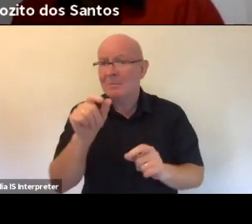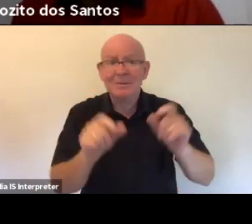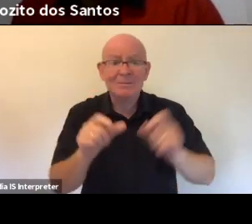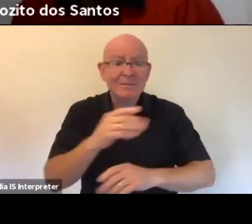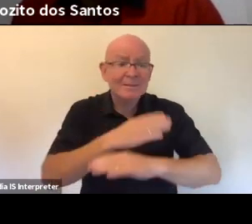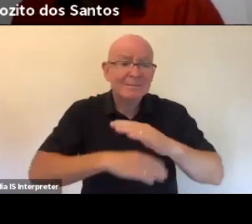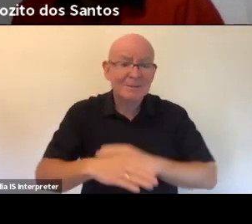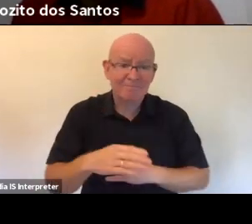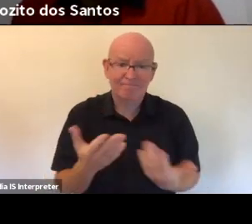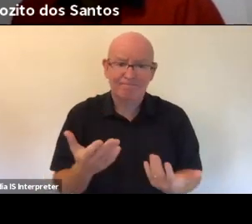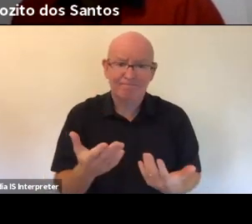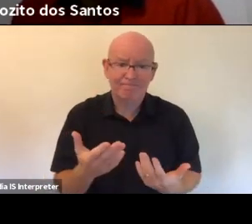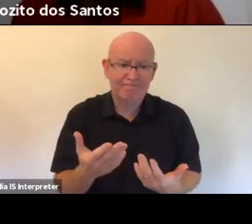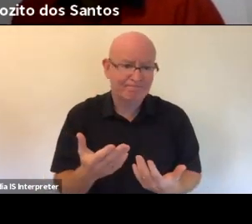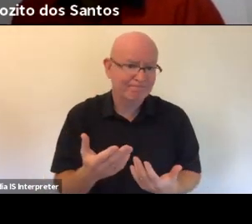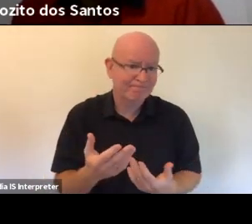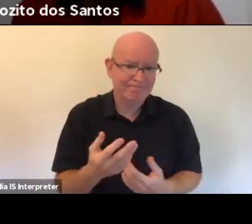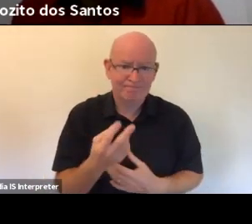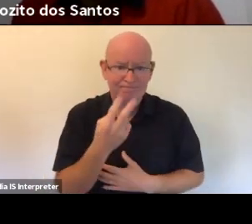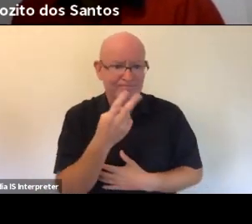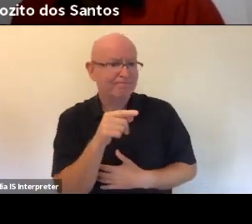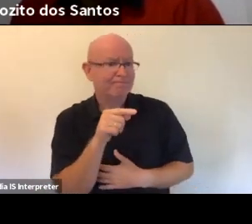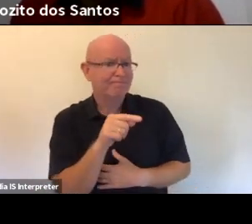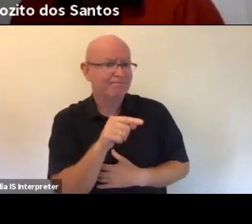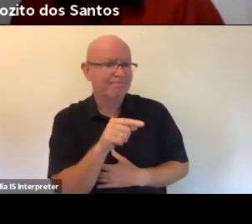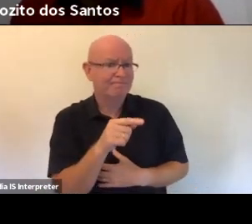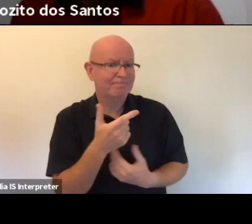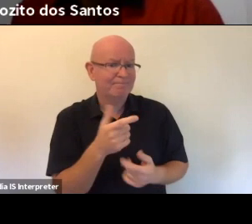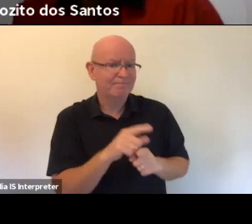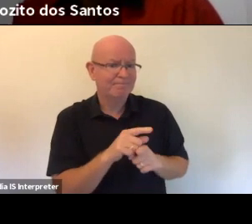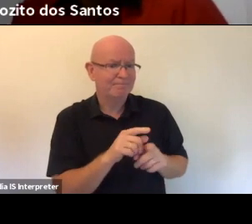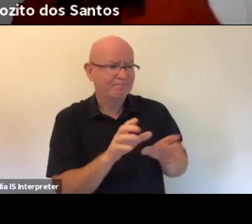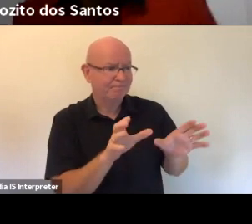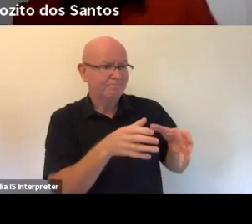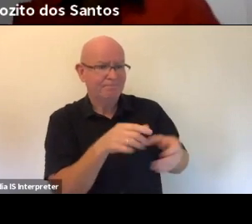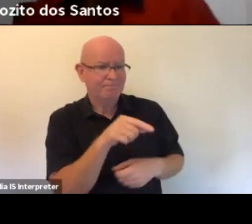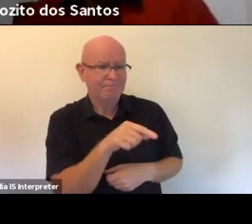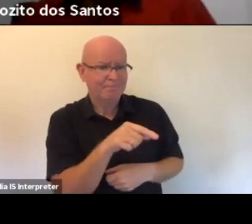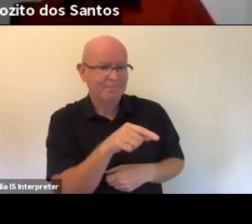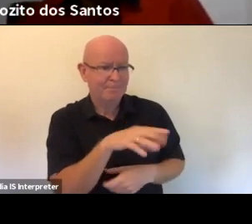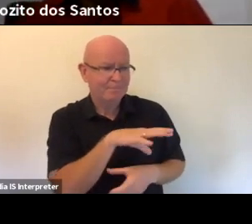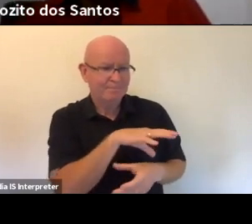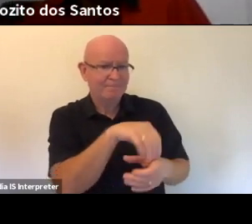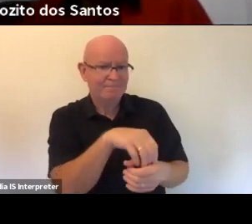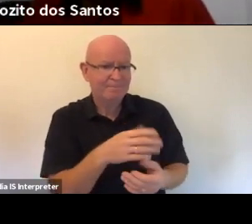involved in a [unintelligible] activity or programme.